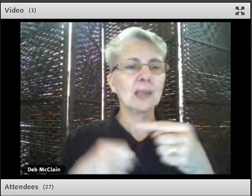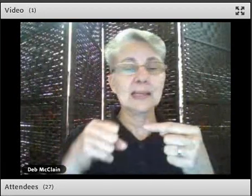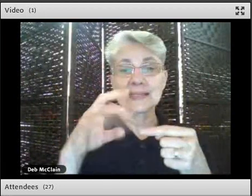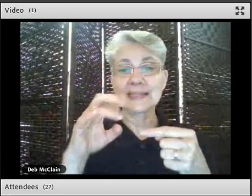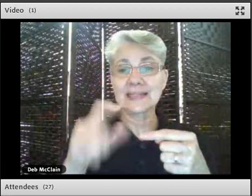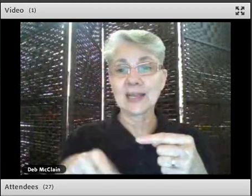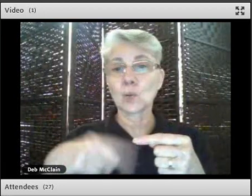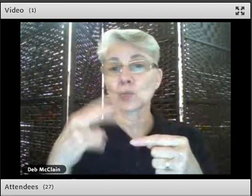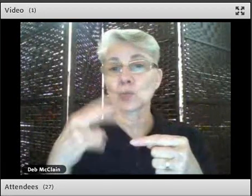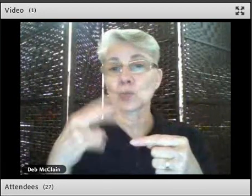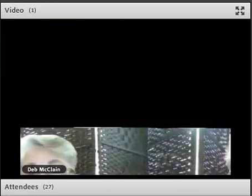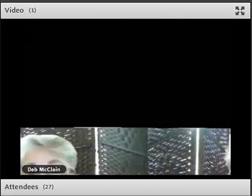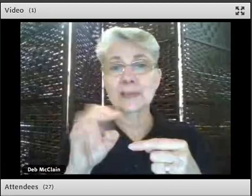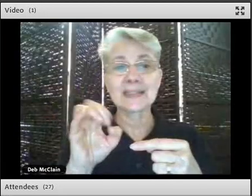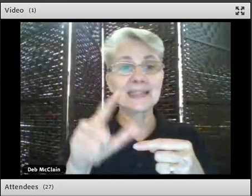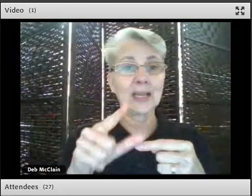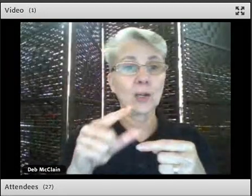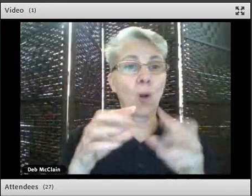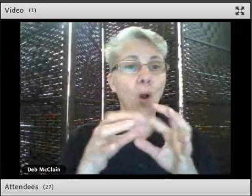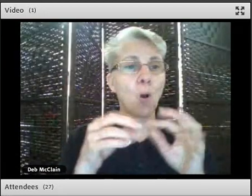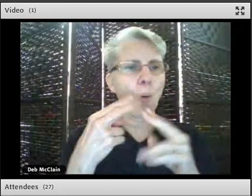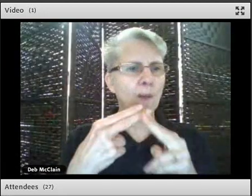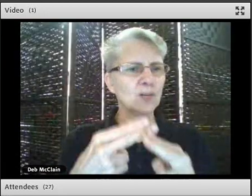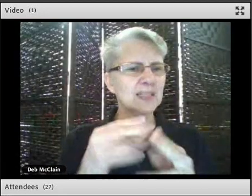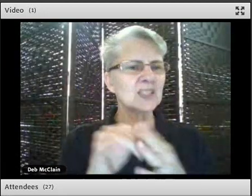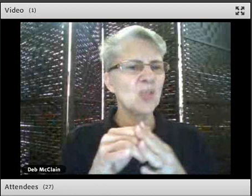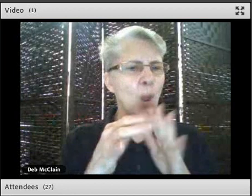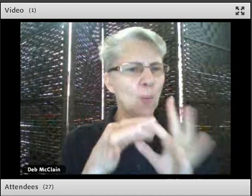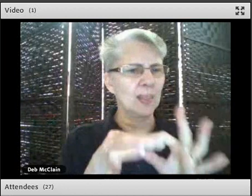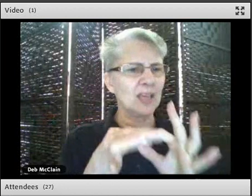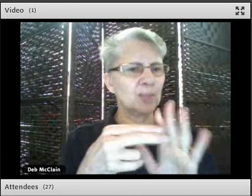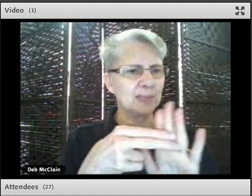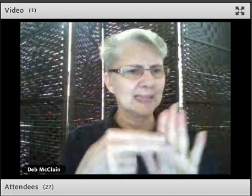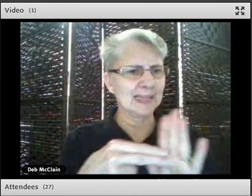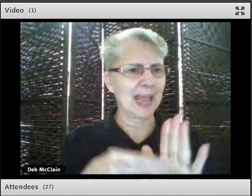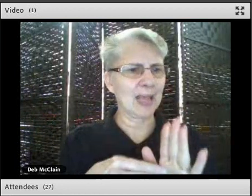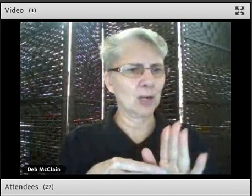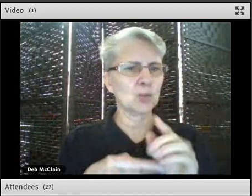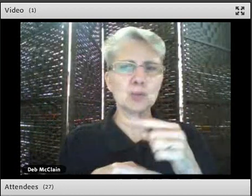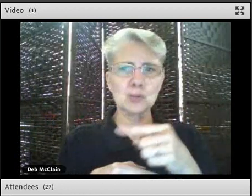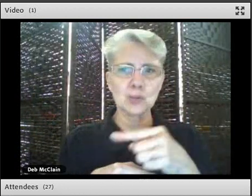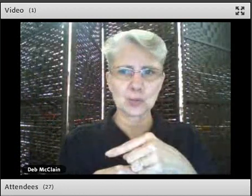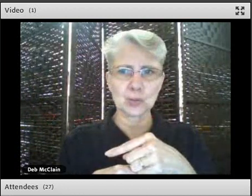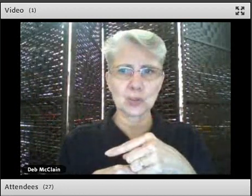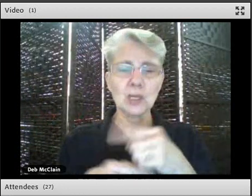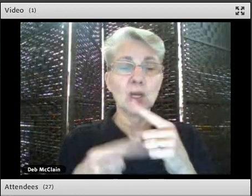and we know the designation that one is the sequel to and the other is the sequel.